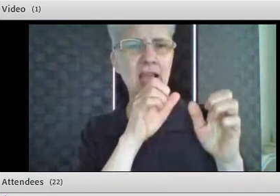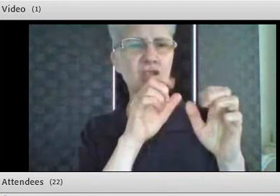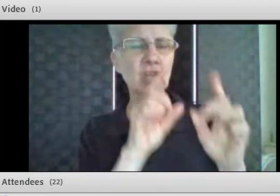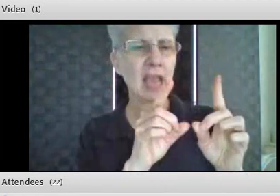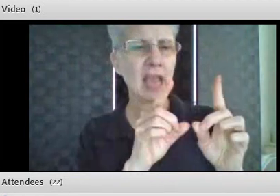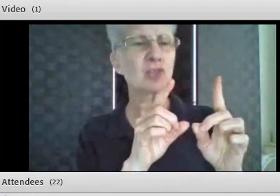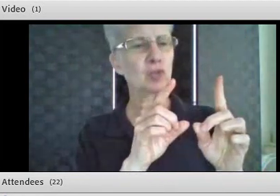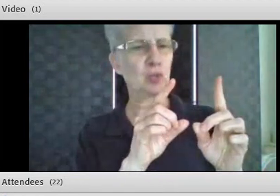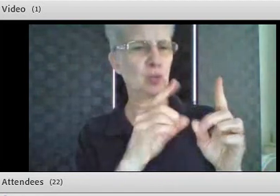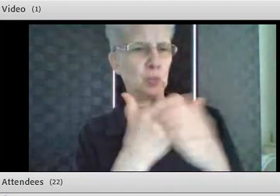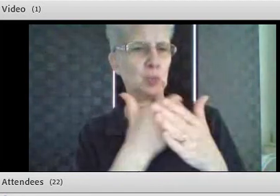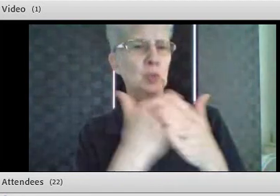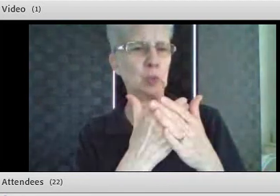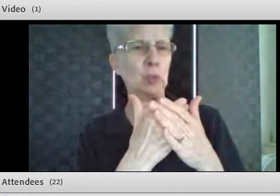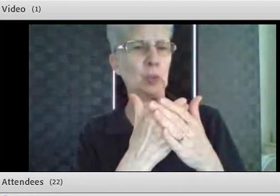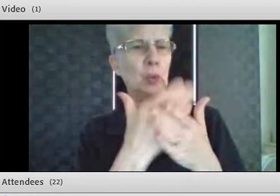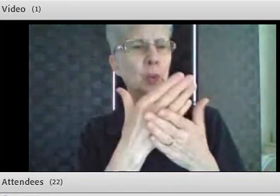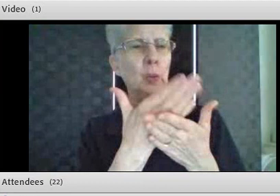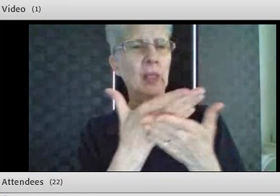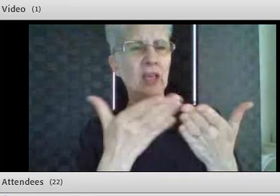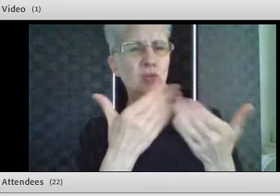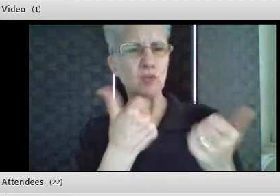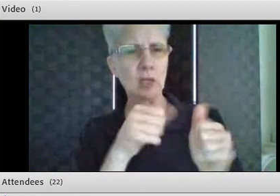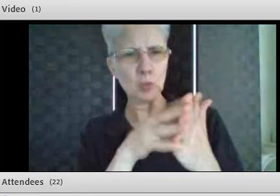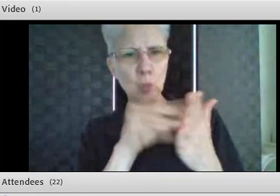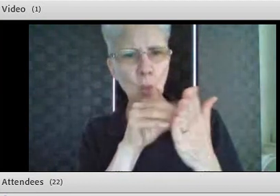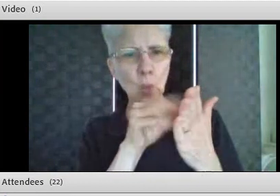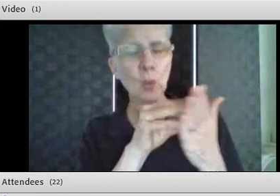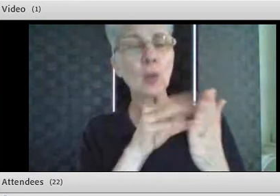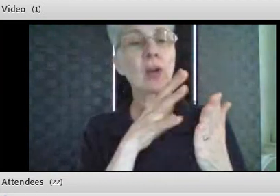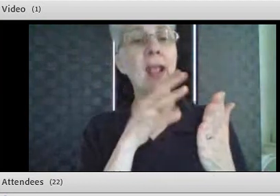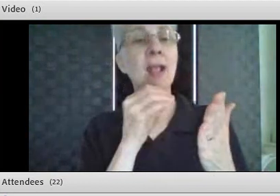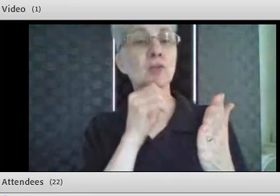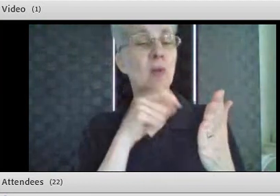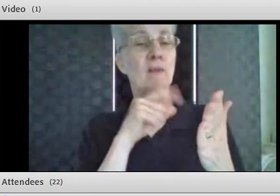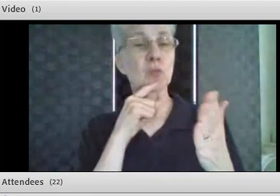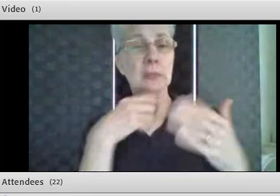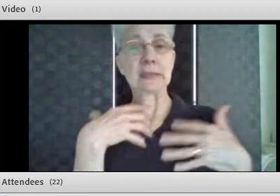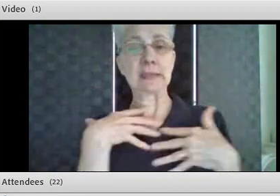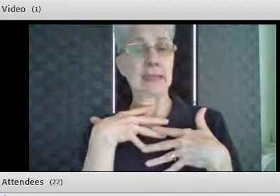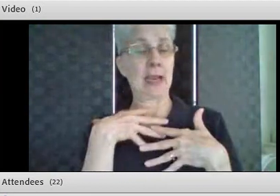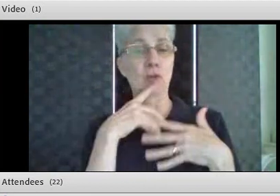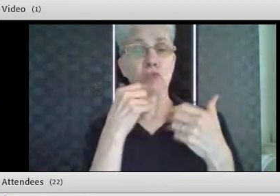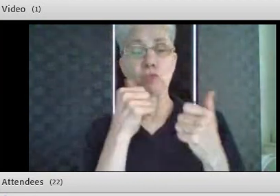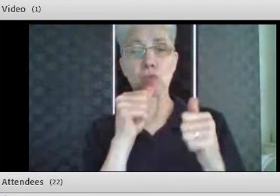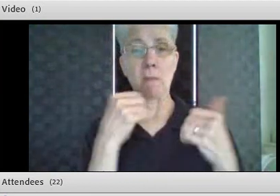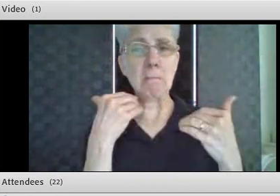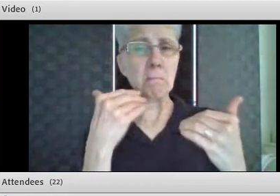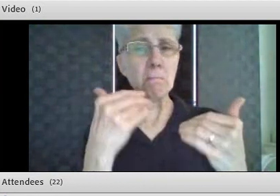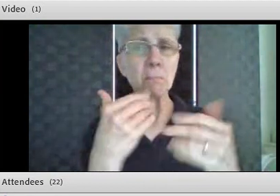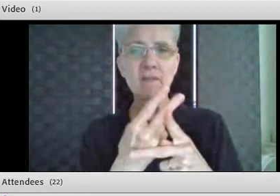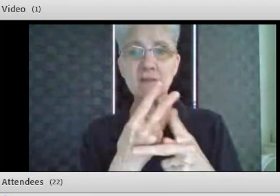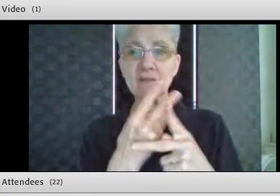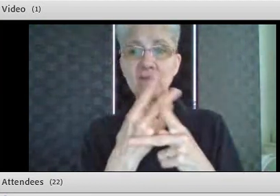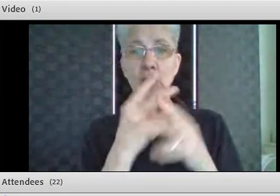new content that you're trying to learn, and you don't have to be scared. You just try it, and you figure it out all together,